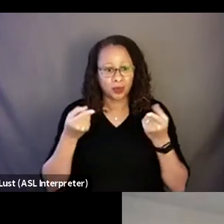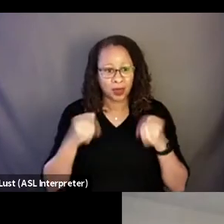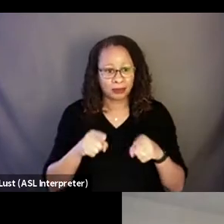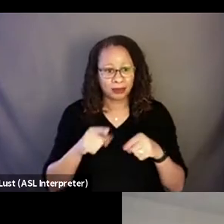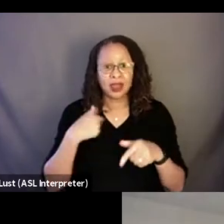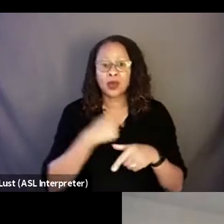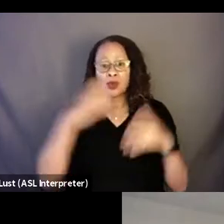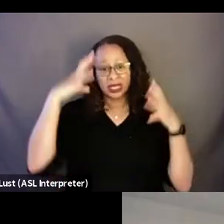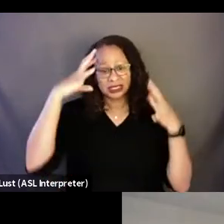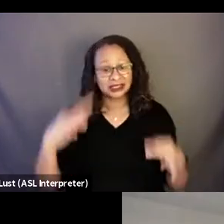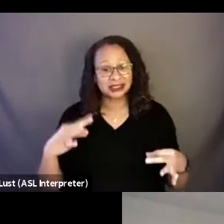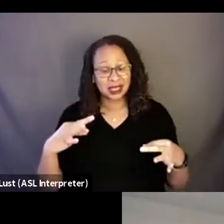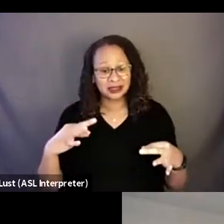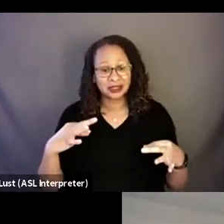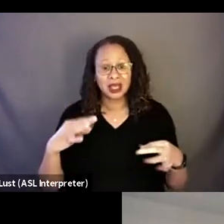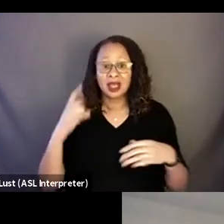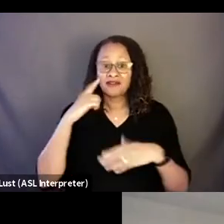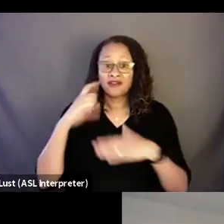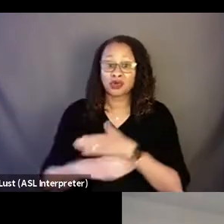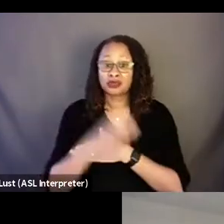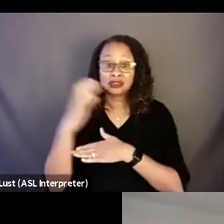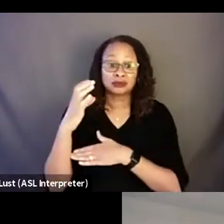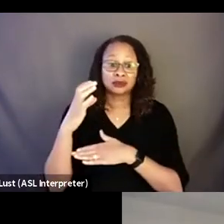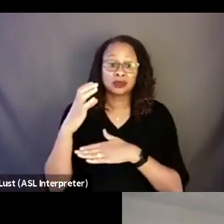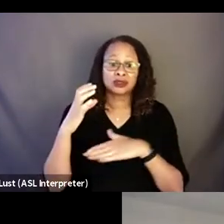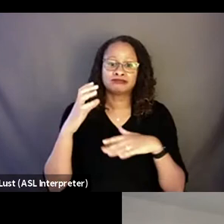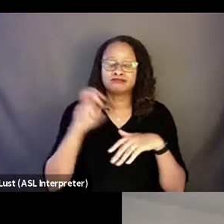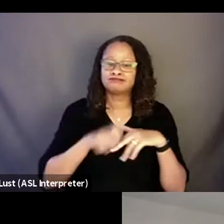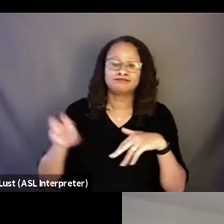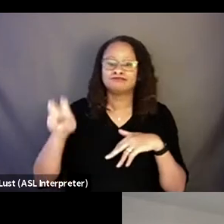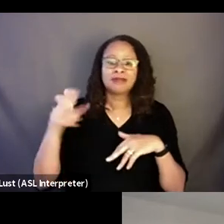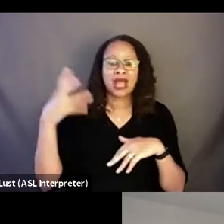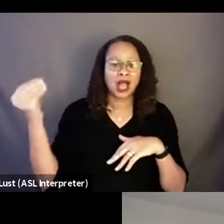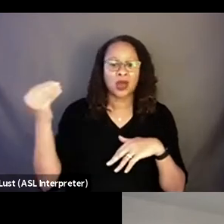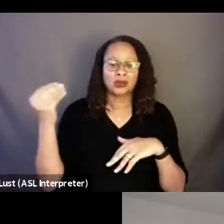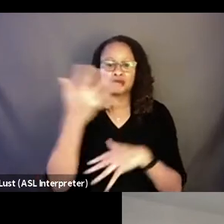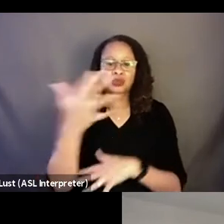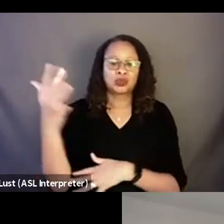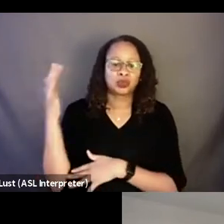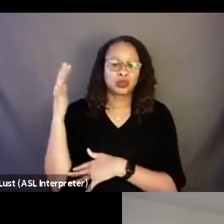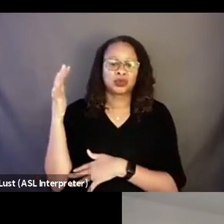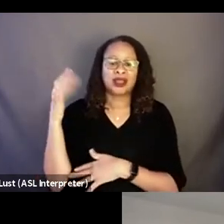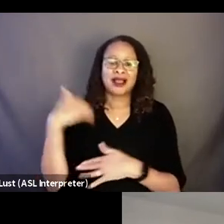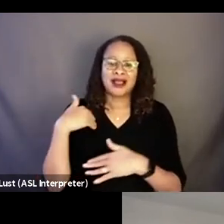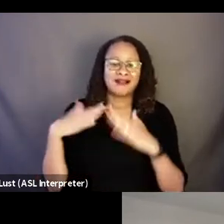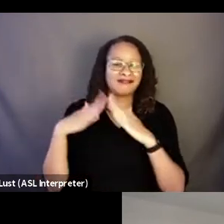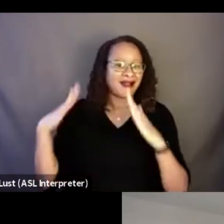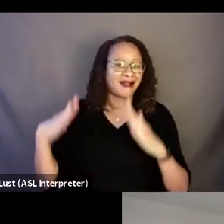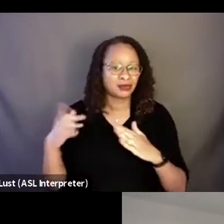And we decided that for Christmas, we're gonna go away, out in the woods. We'll hunt there and just spend some time with the nature